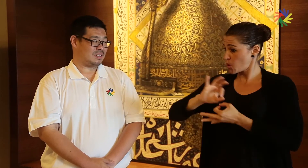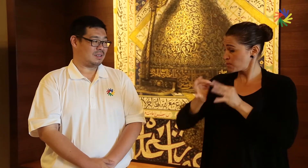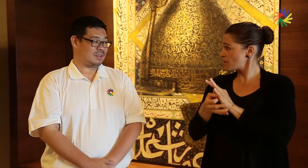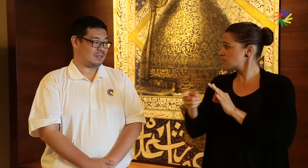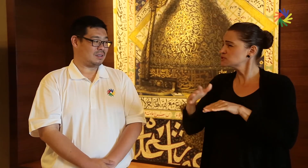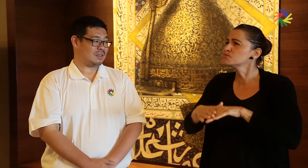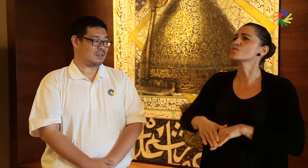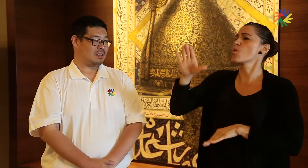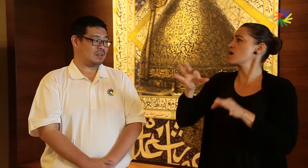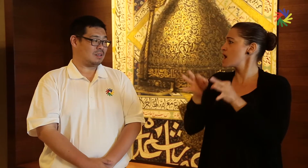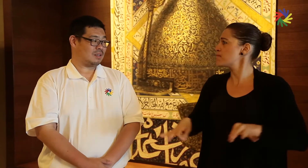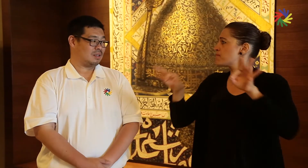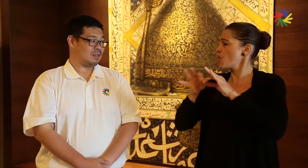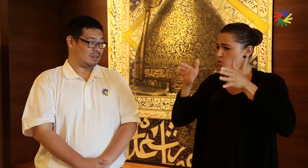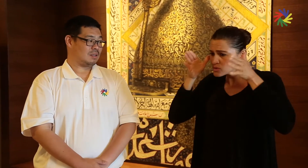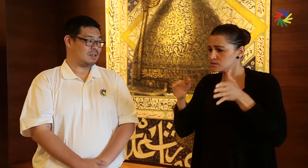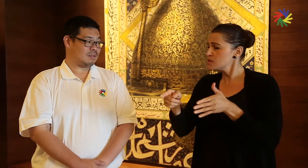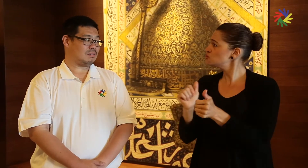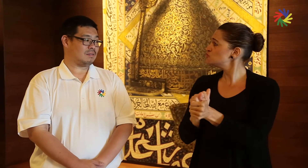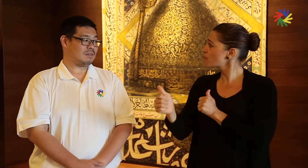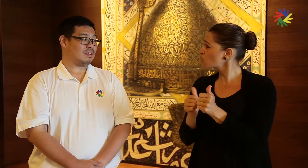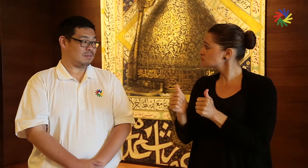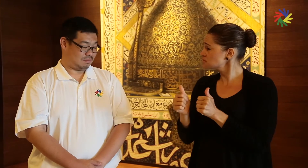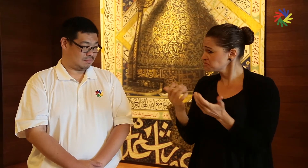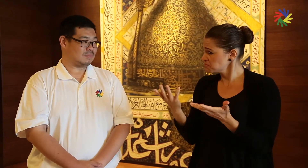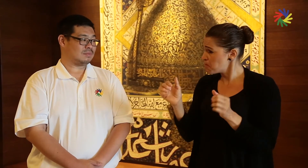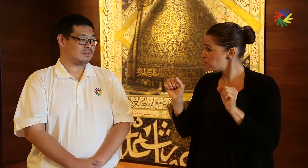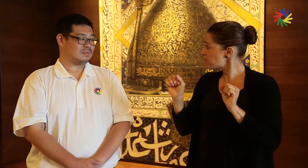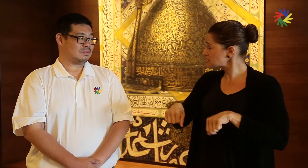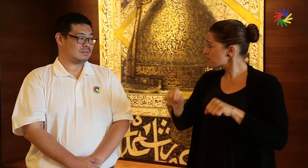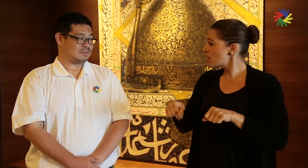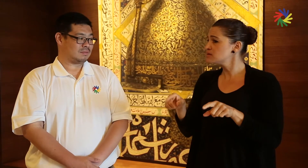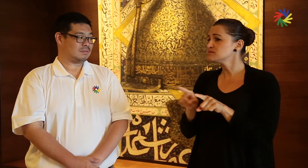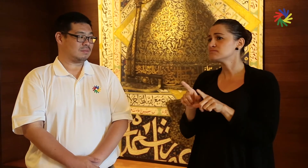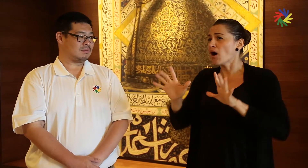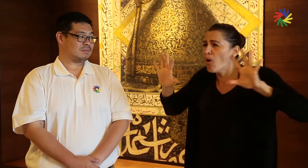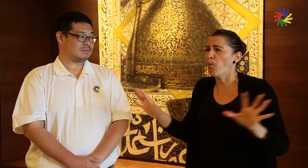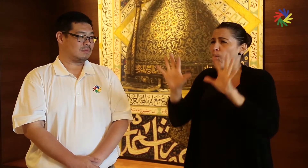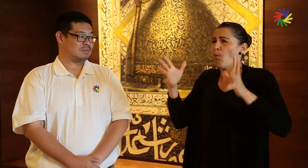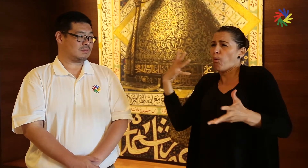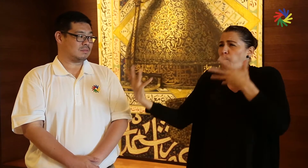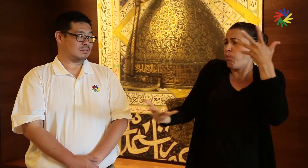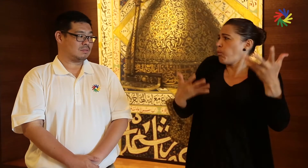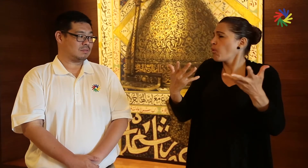The IOC faces the same for the Olympics. Do you think if we put more emphasis on the sports operations rather than other “frivolous” items that will bring the costs down?